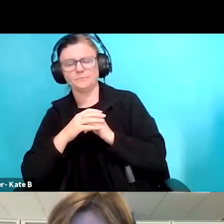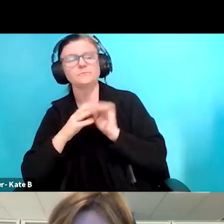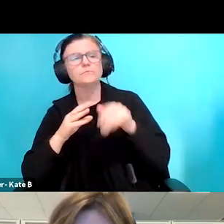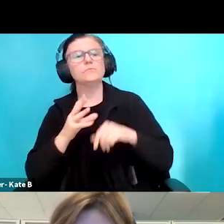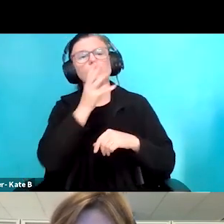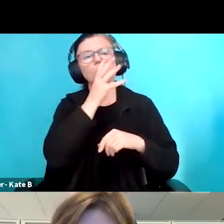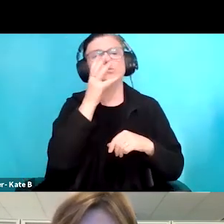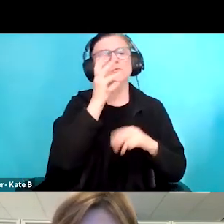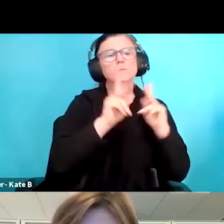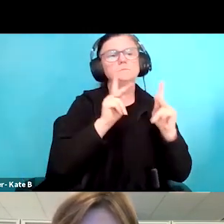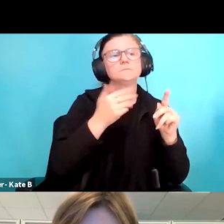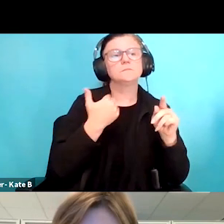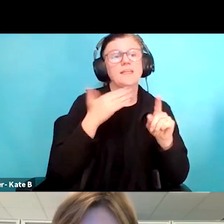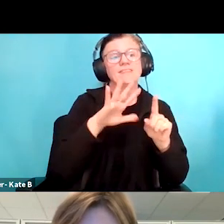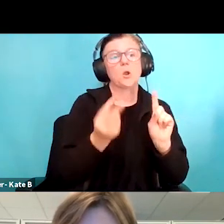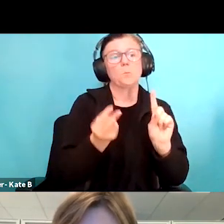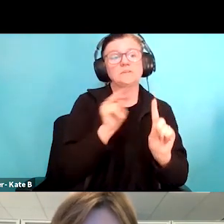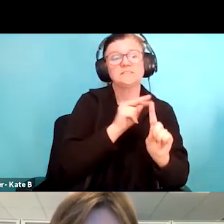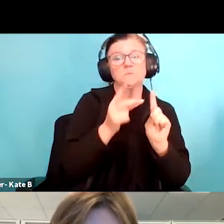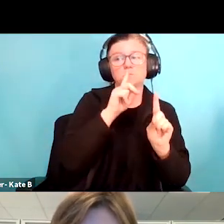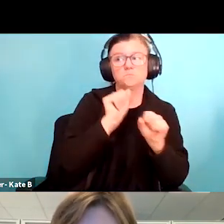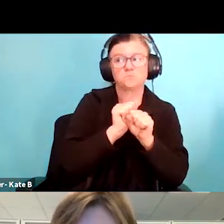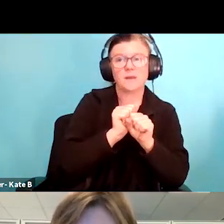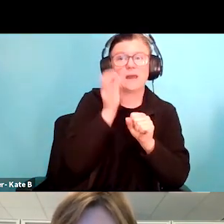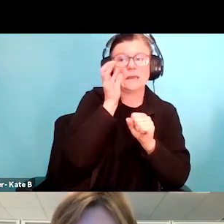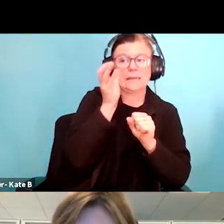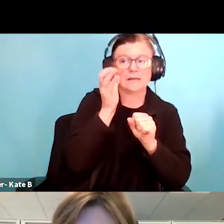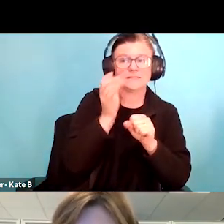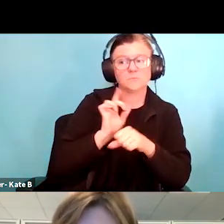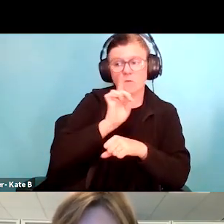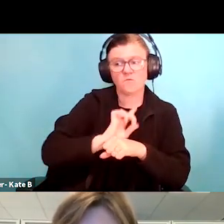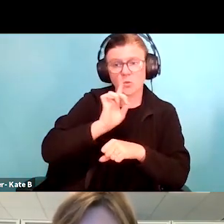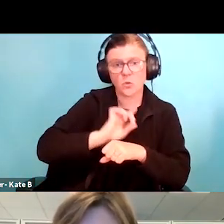may have different perceptions of what it means to be lonely, are there any other methodological